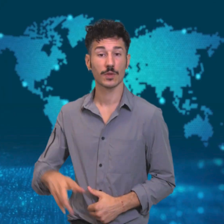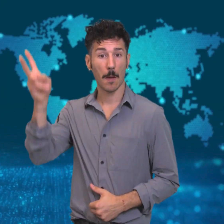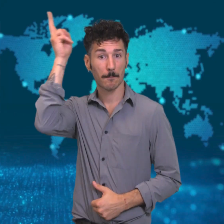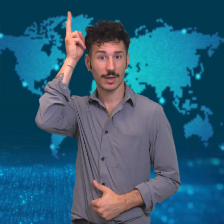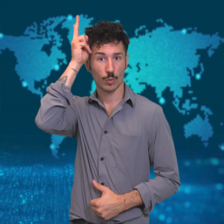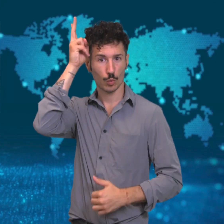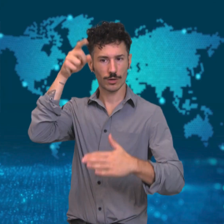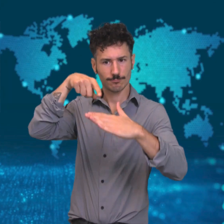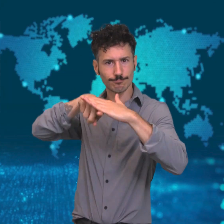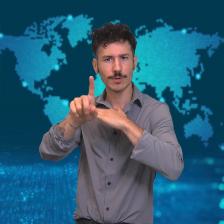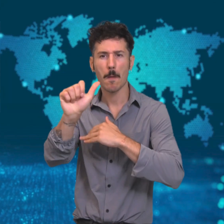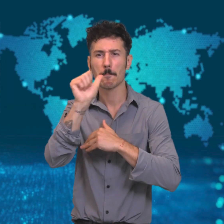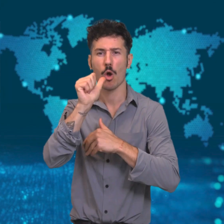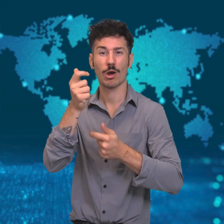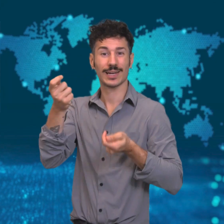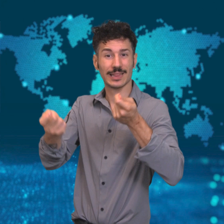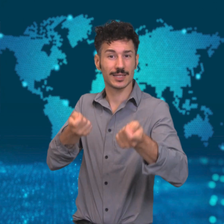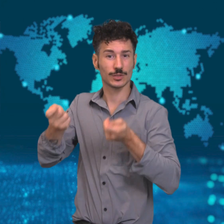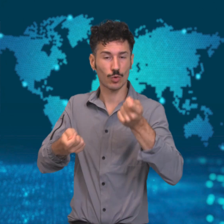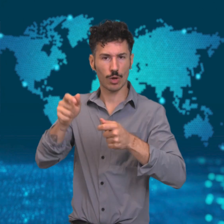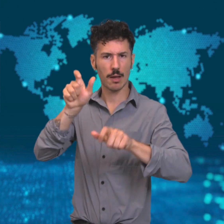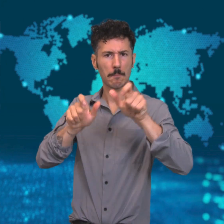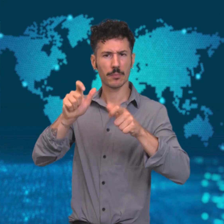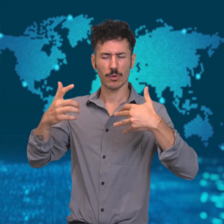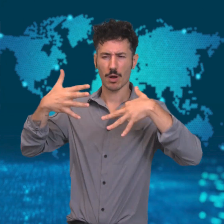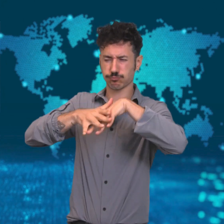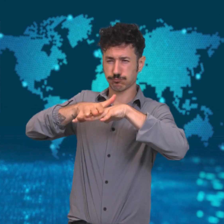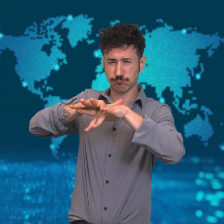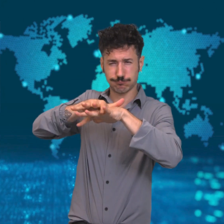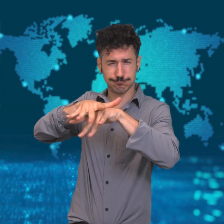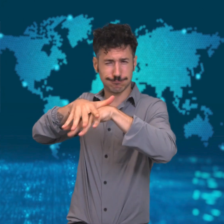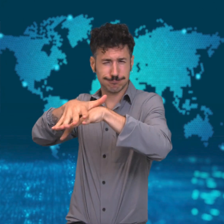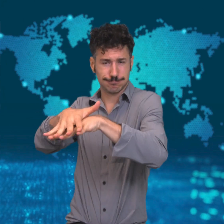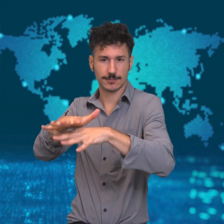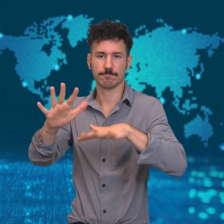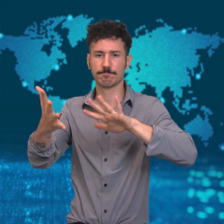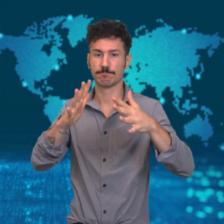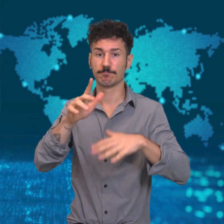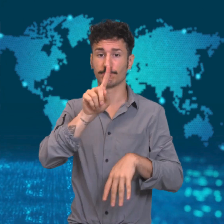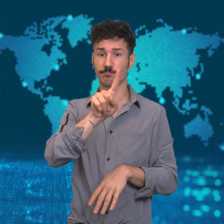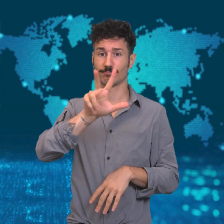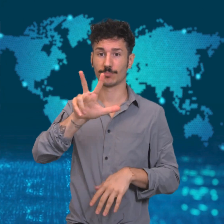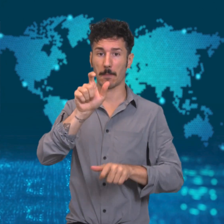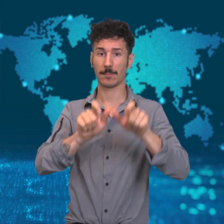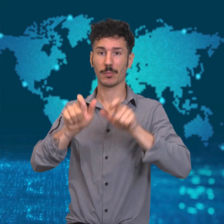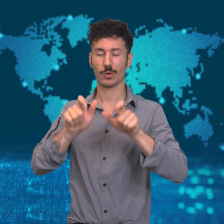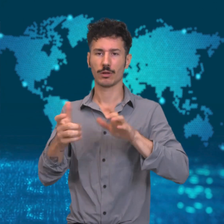[Alessio]: At least thirteen people were killed in a stampede at